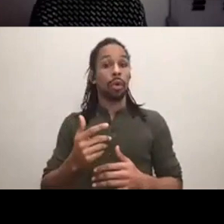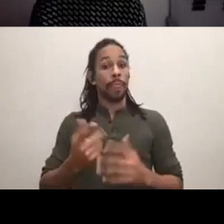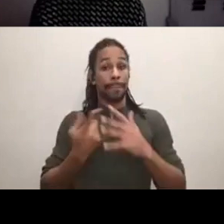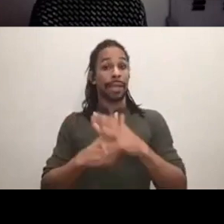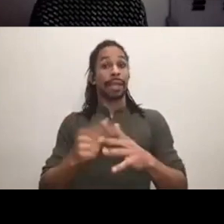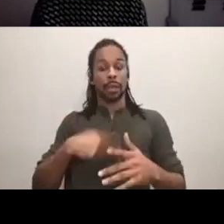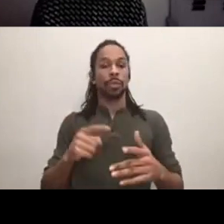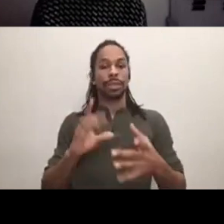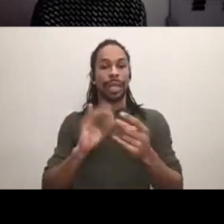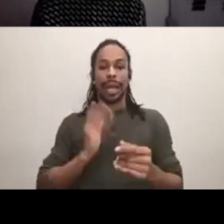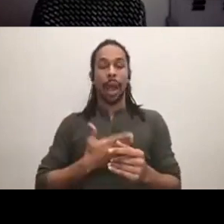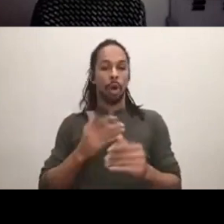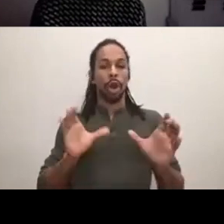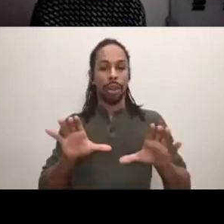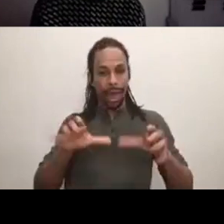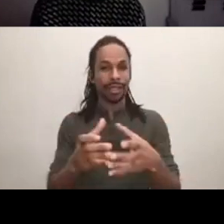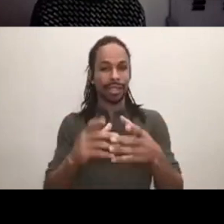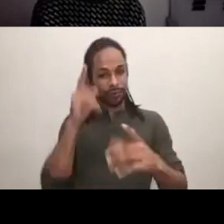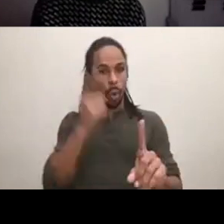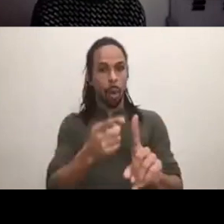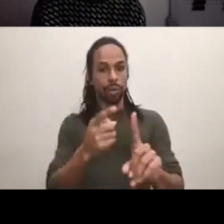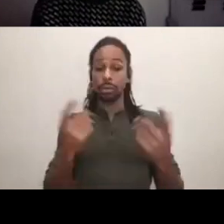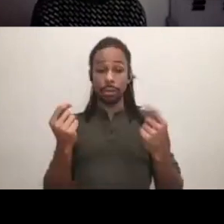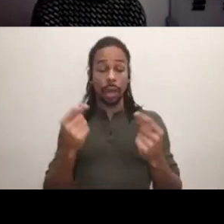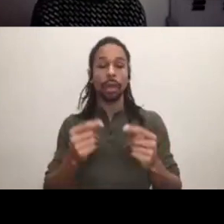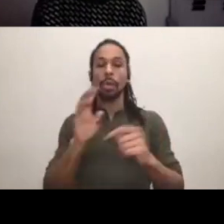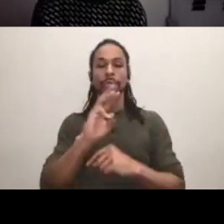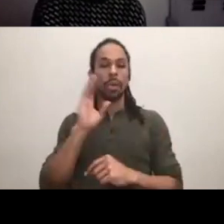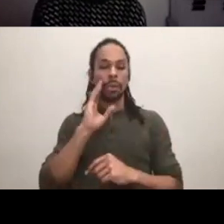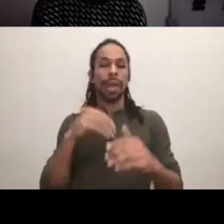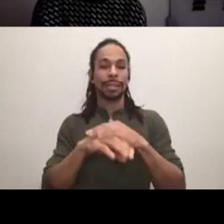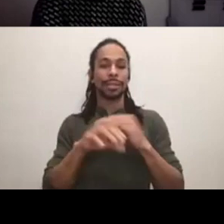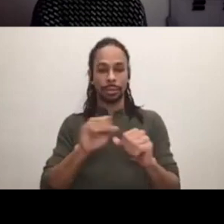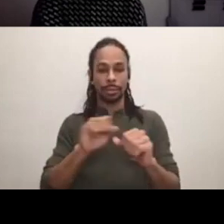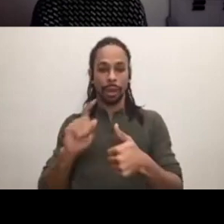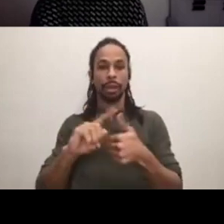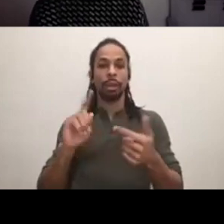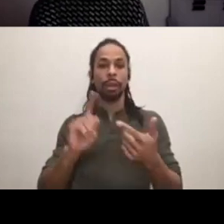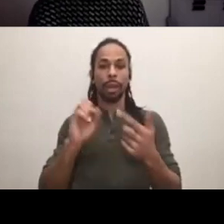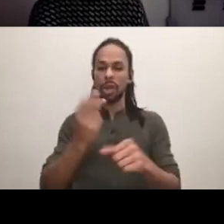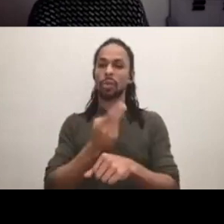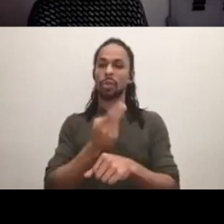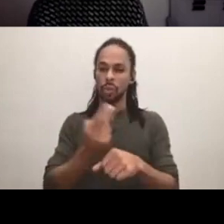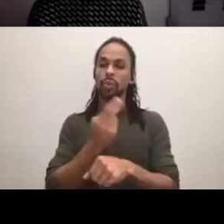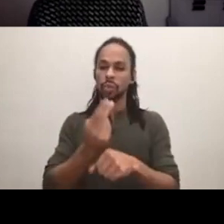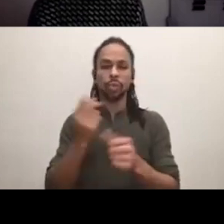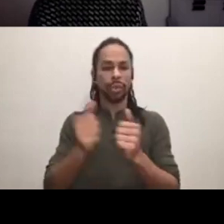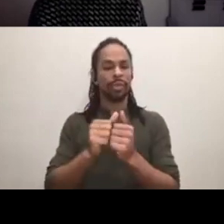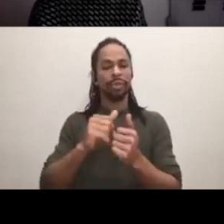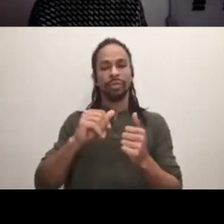other sounds. The music pulls back for a split second or two. All the sound speeds up and